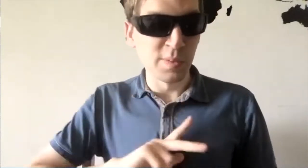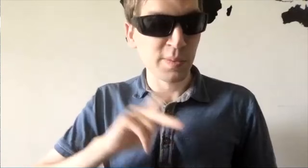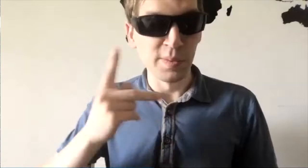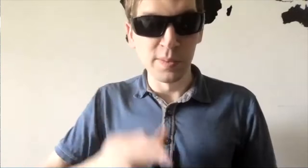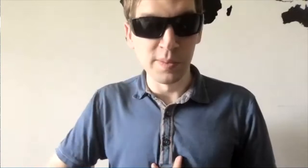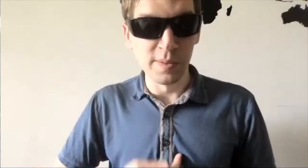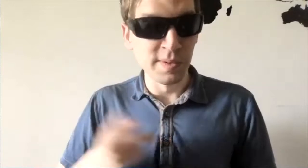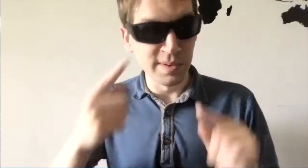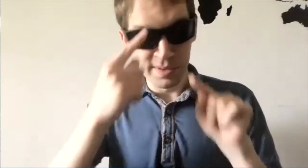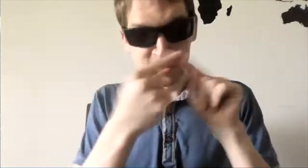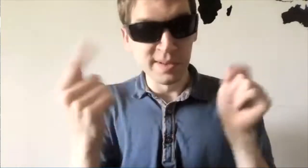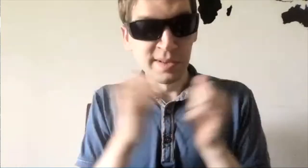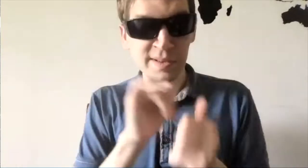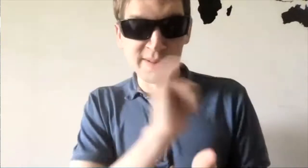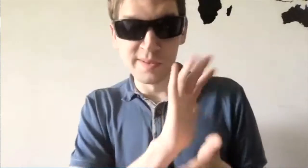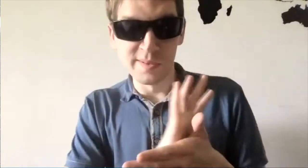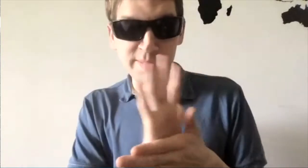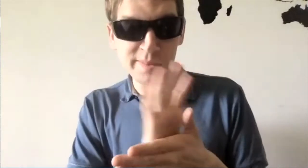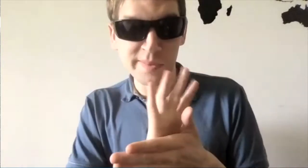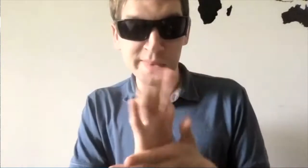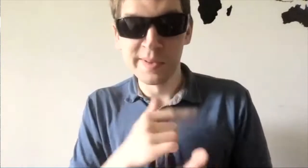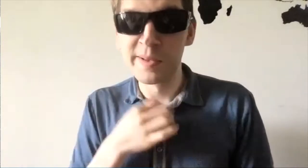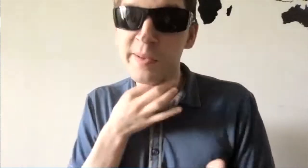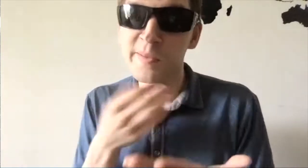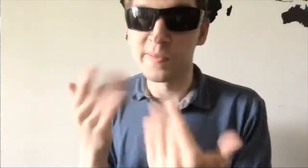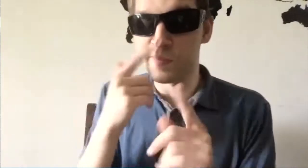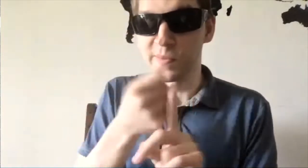and I remember the students I was teaching at the time, they were pretty upset. They disagreed with